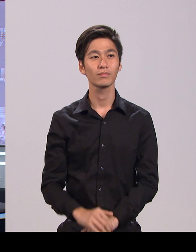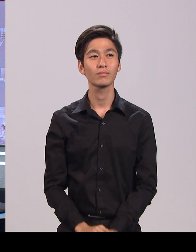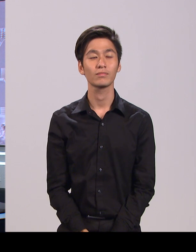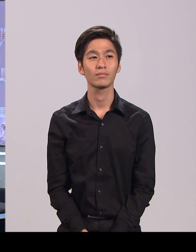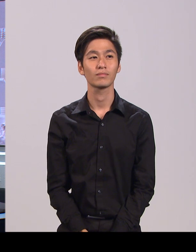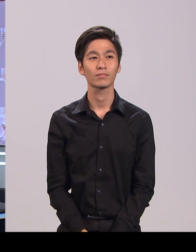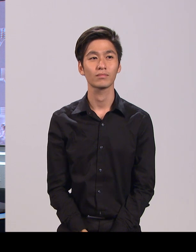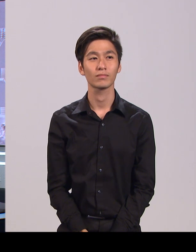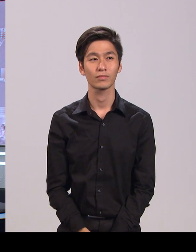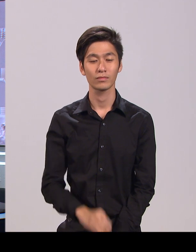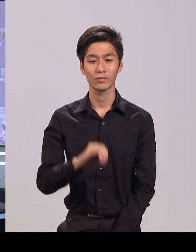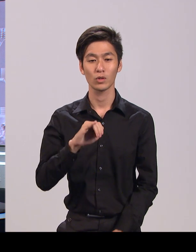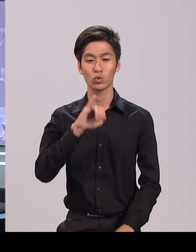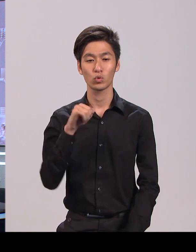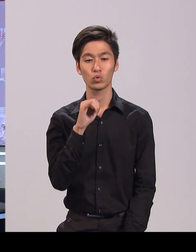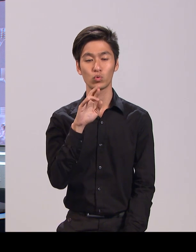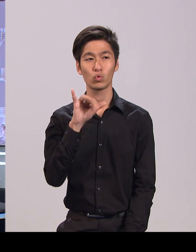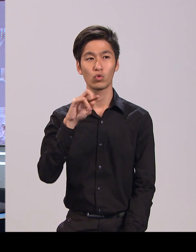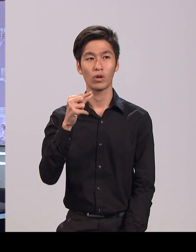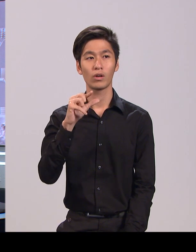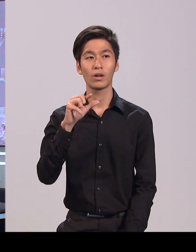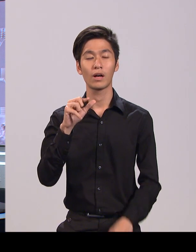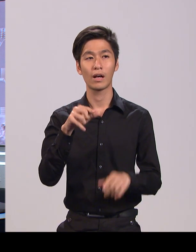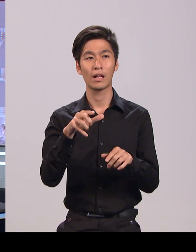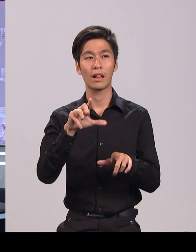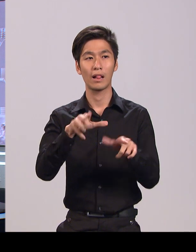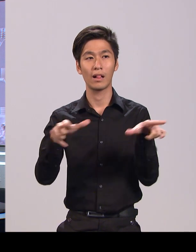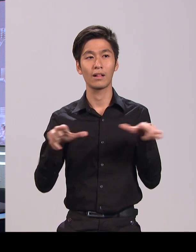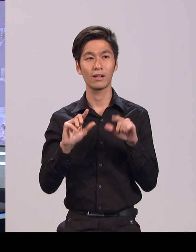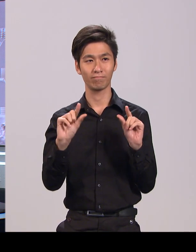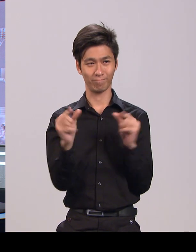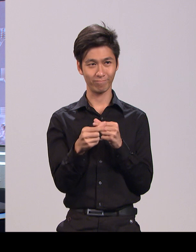The Jurong Lake Gardens with the Science Centre will give the Lake District a distinct identity.